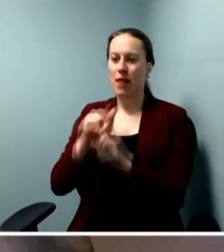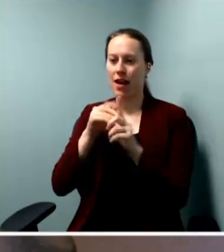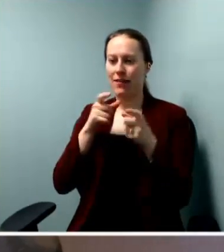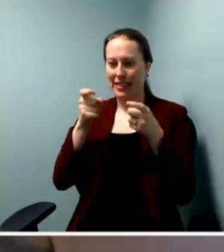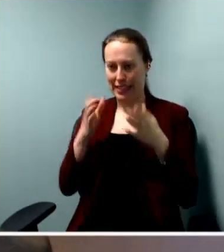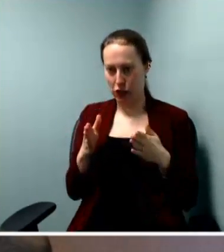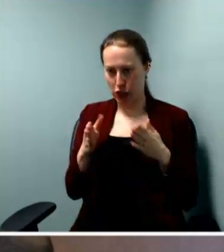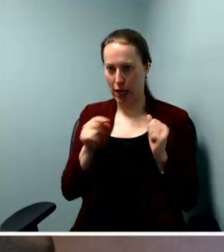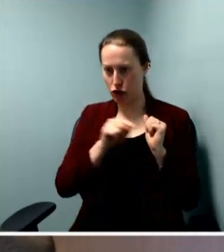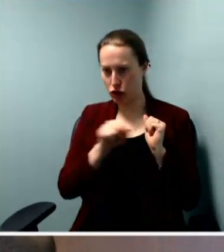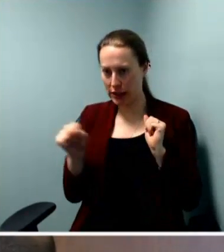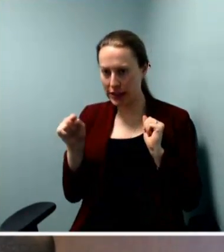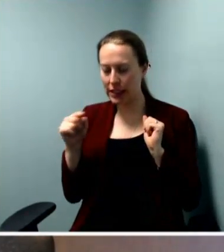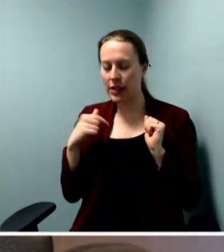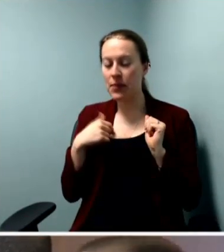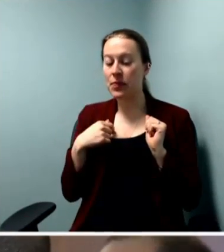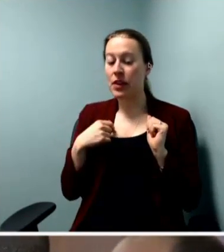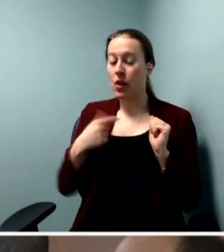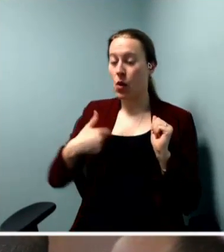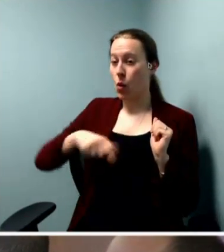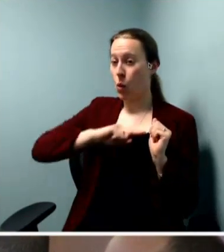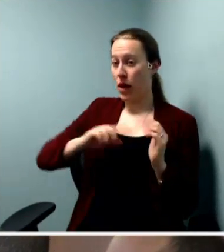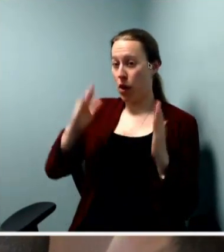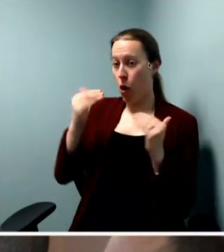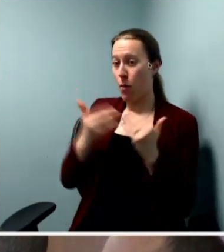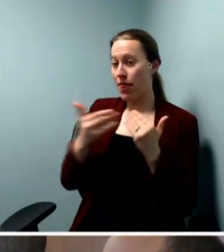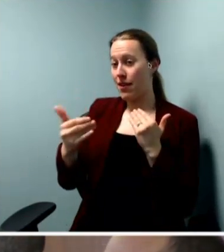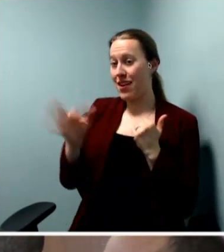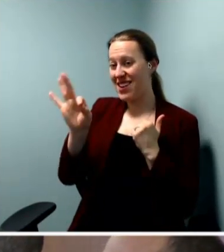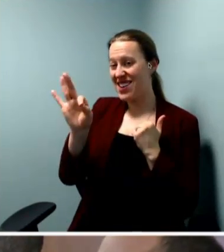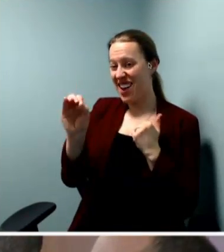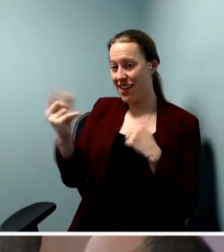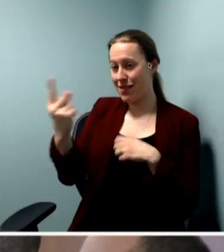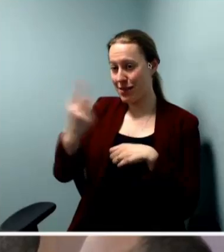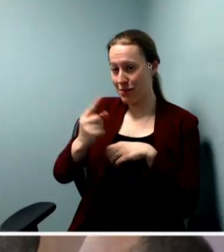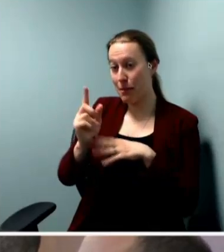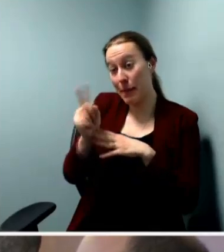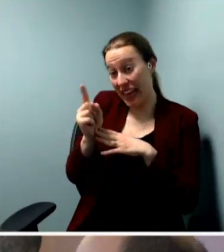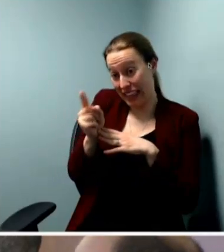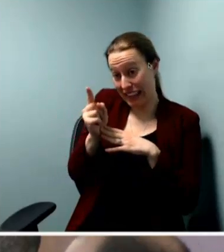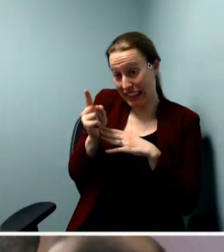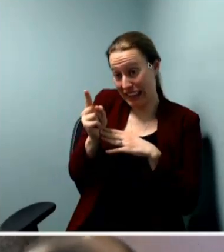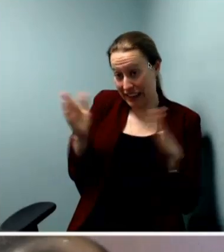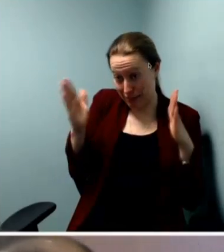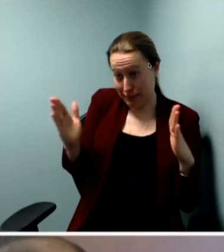that what we hope out of the next 90 minutes is that you come back into this room at 4